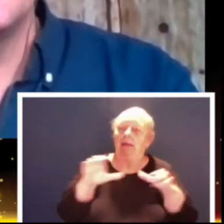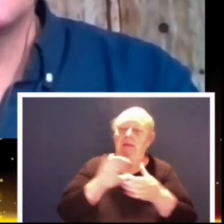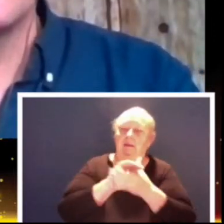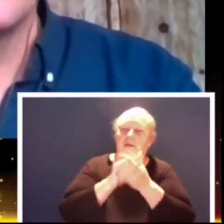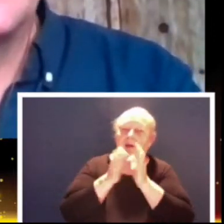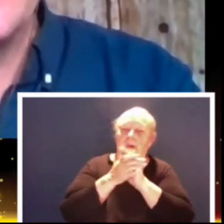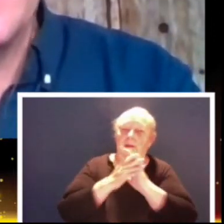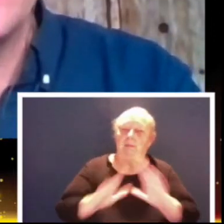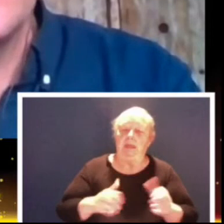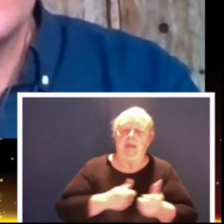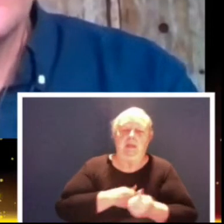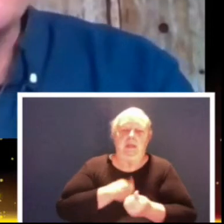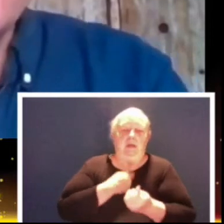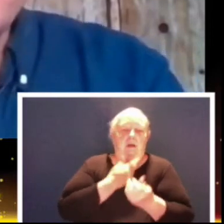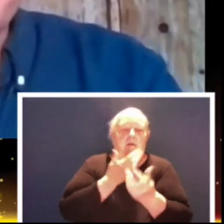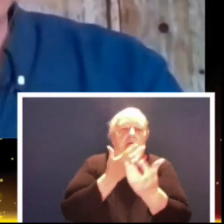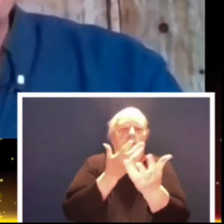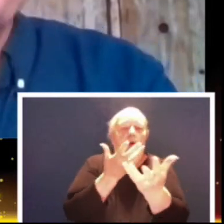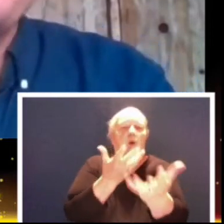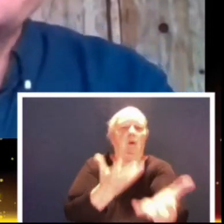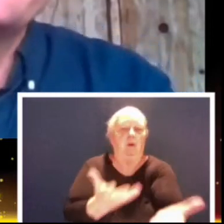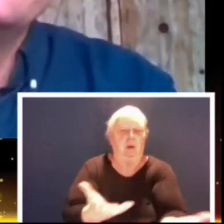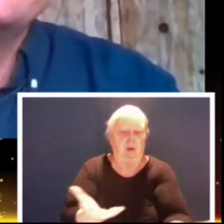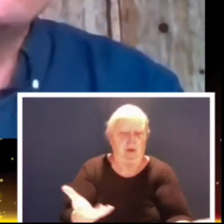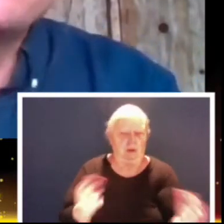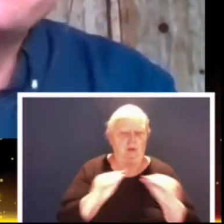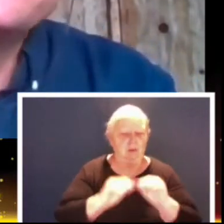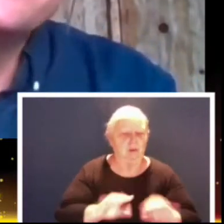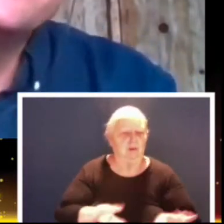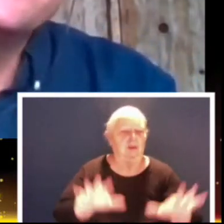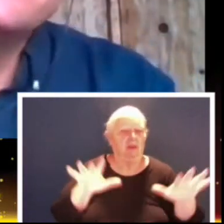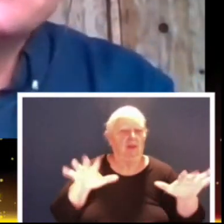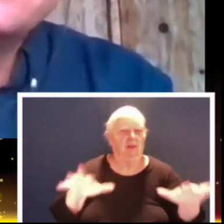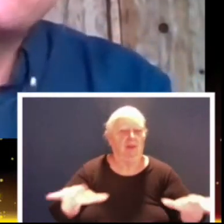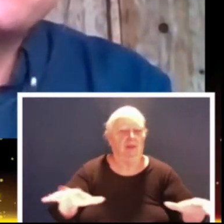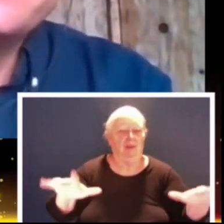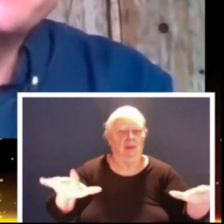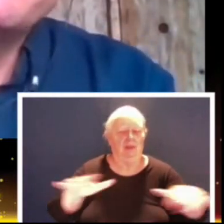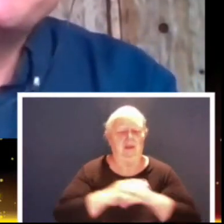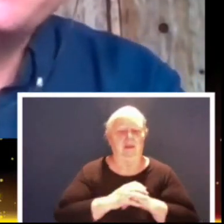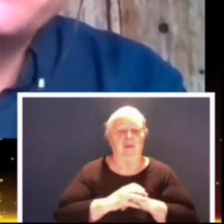or organizations, or community groups playing in relation to creating peace?